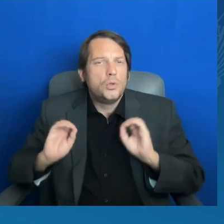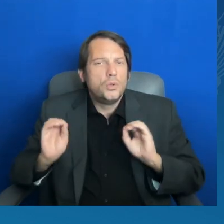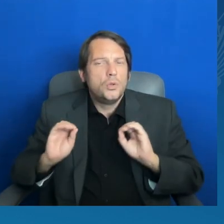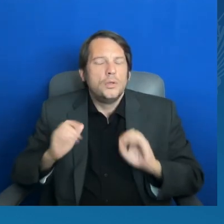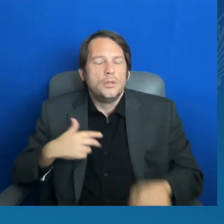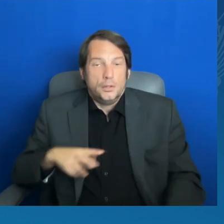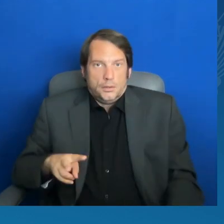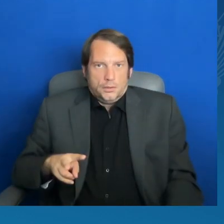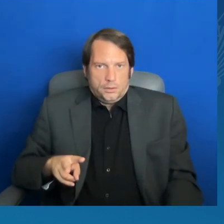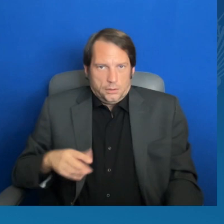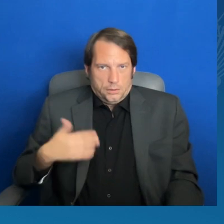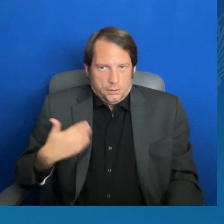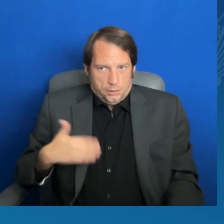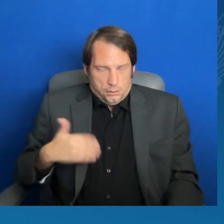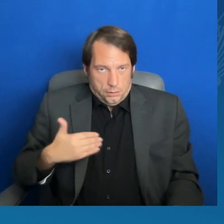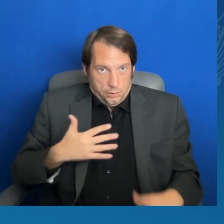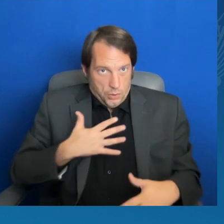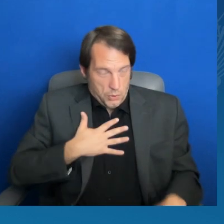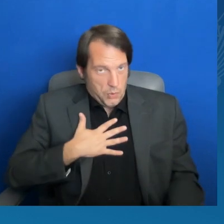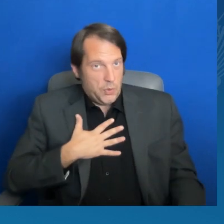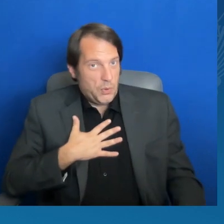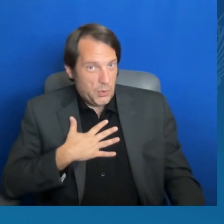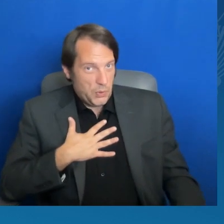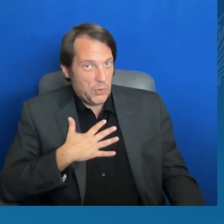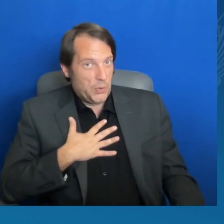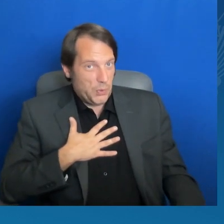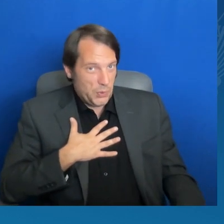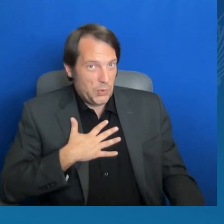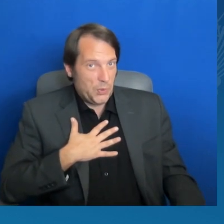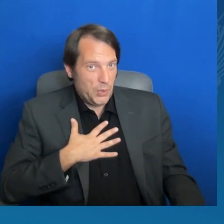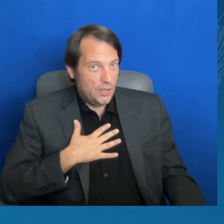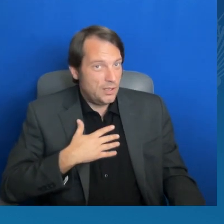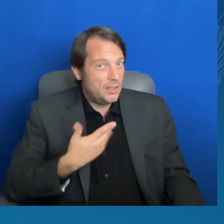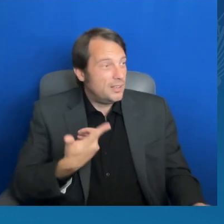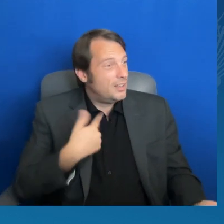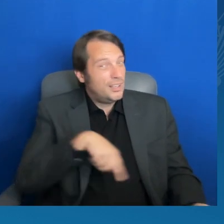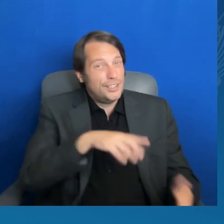with their mind open to all of the wonders and beauty of the world.